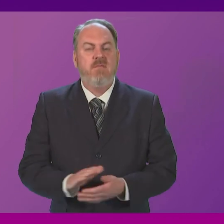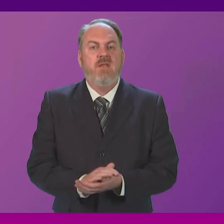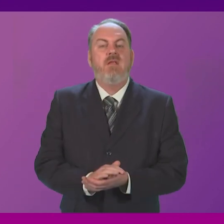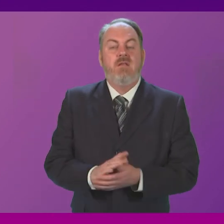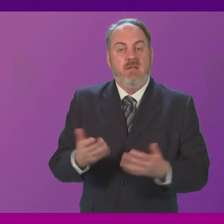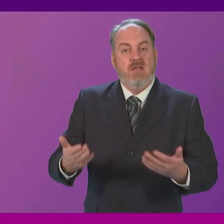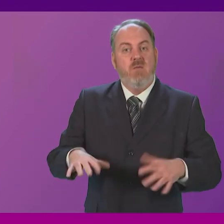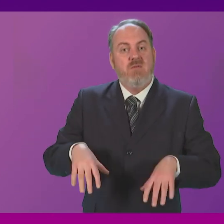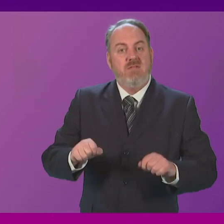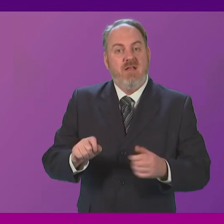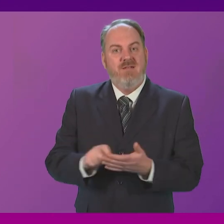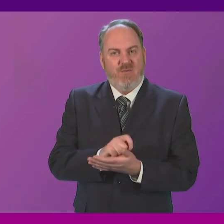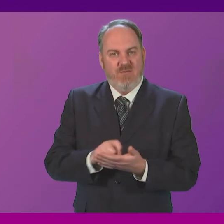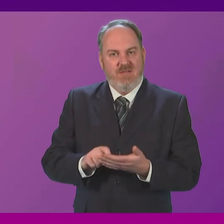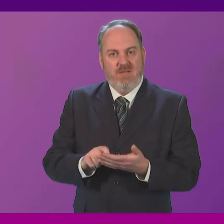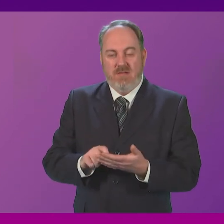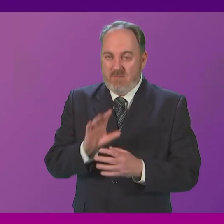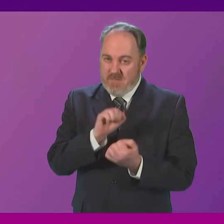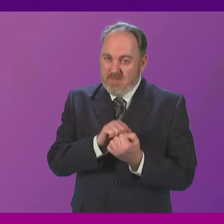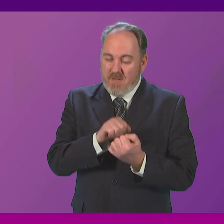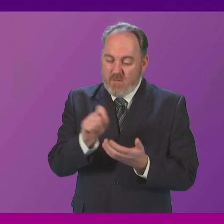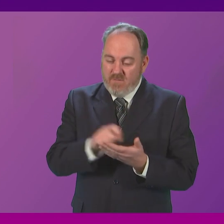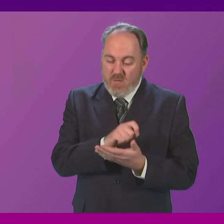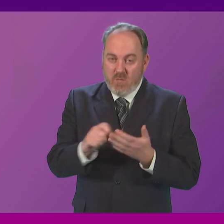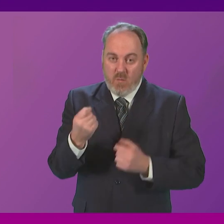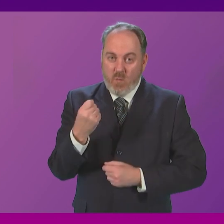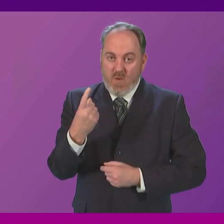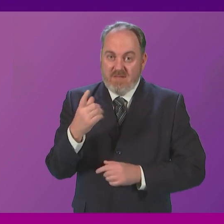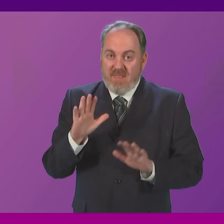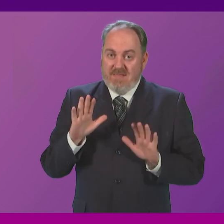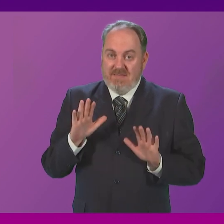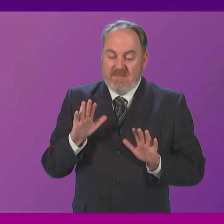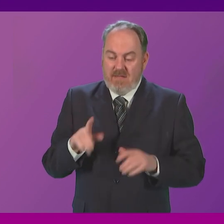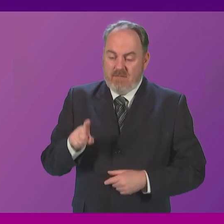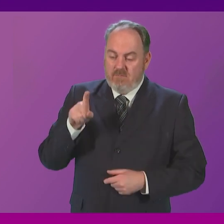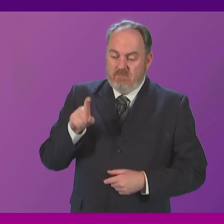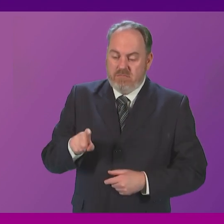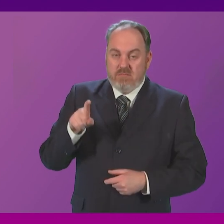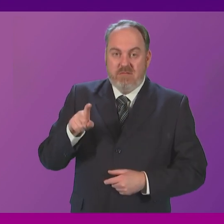I remind members that they must vote once only and must use only their yes button in